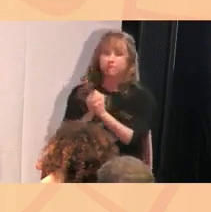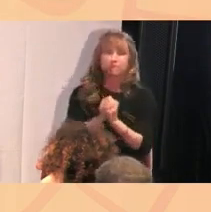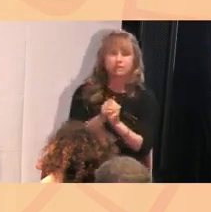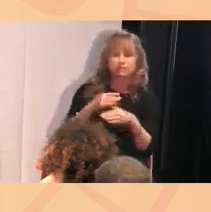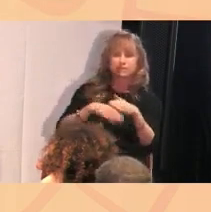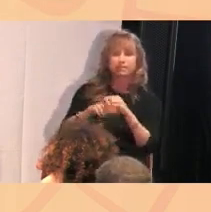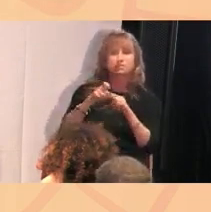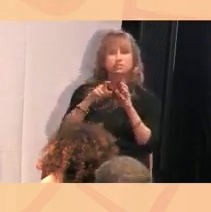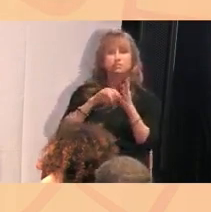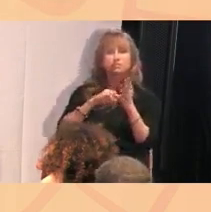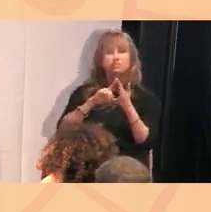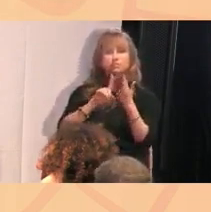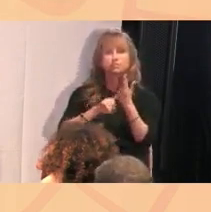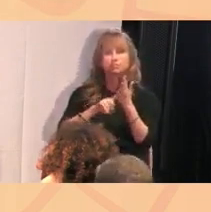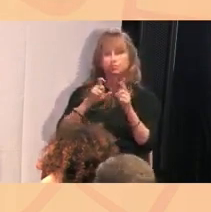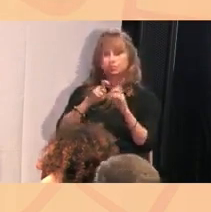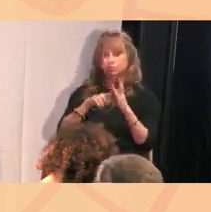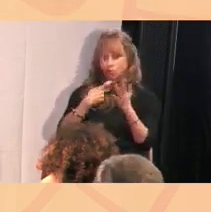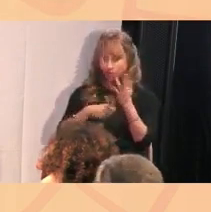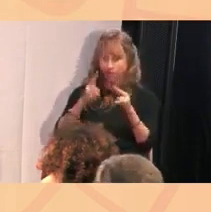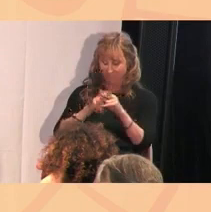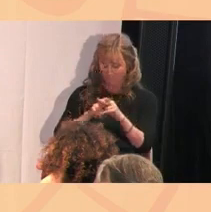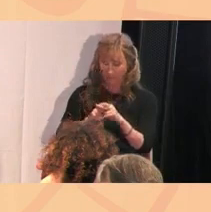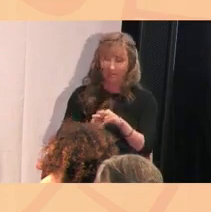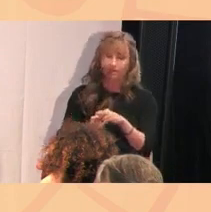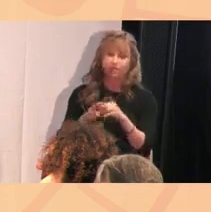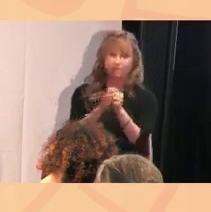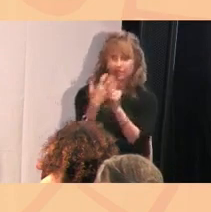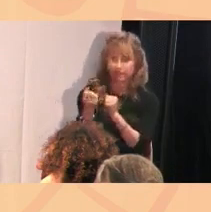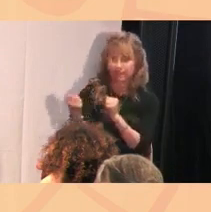Bernhard Luthi, the Swiss-German curator,